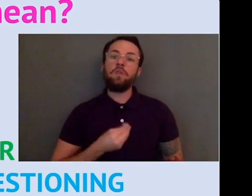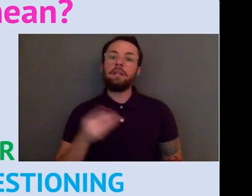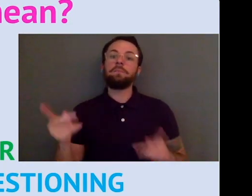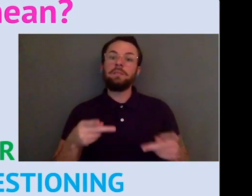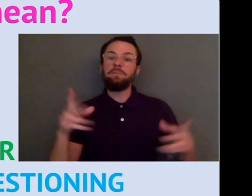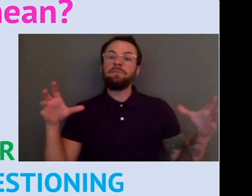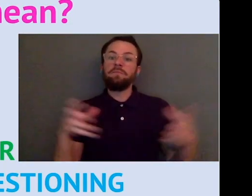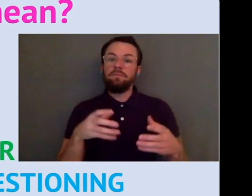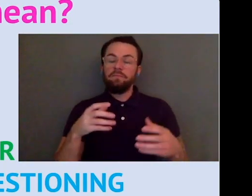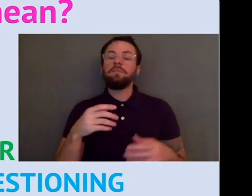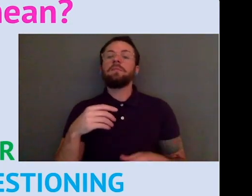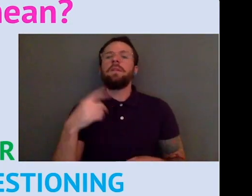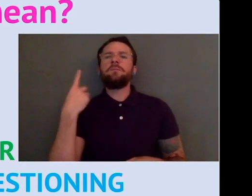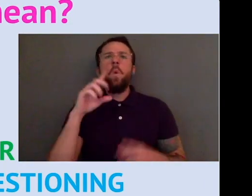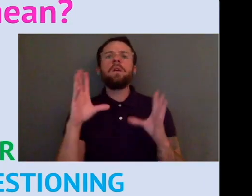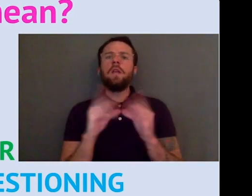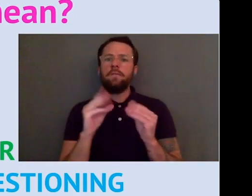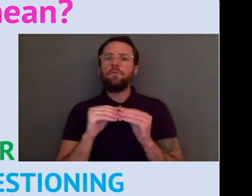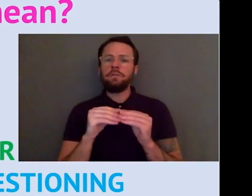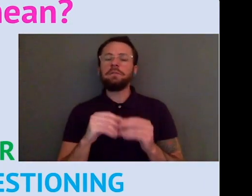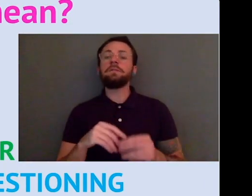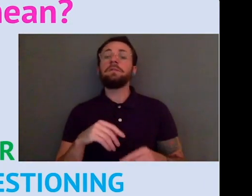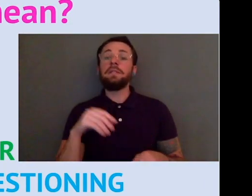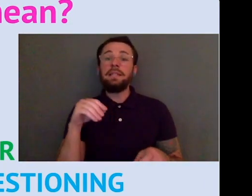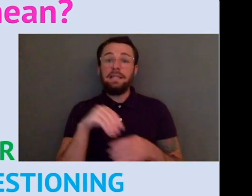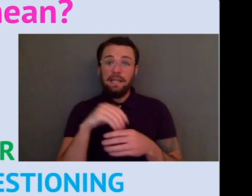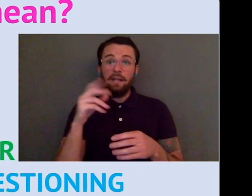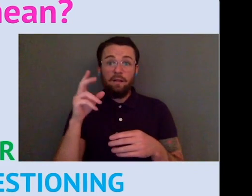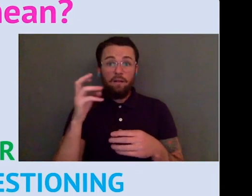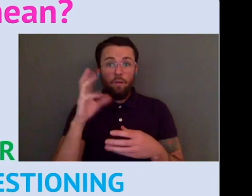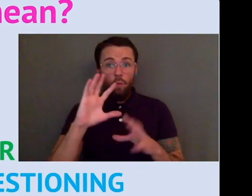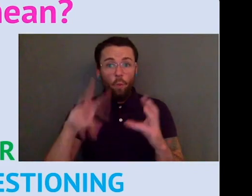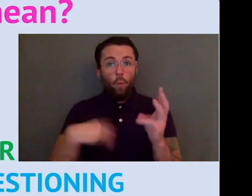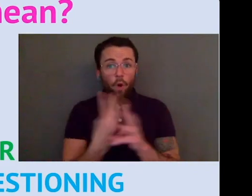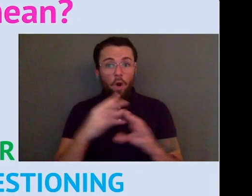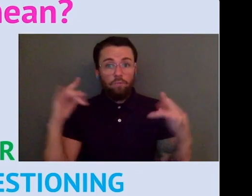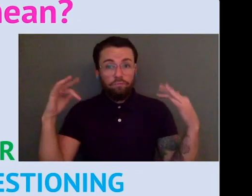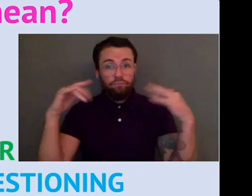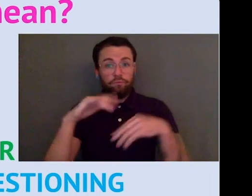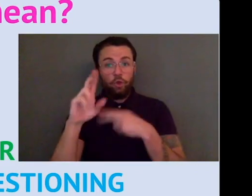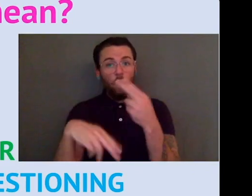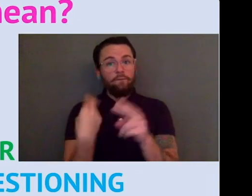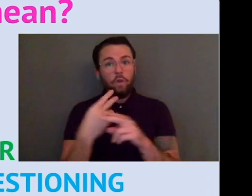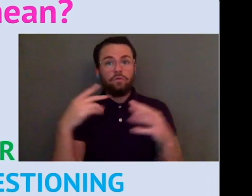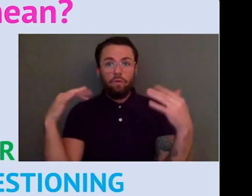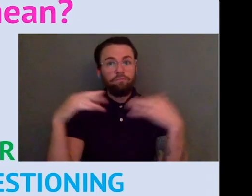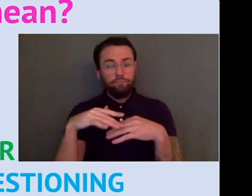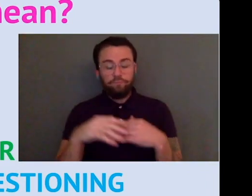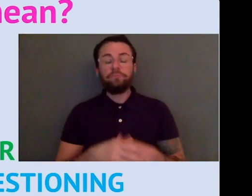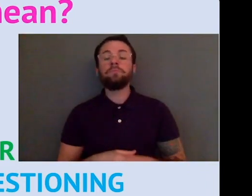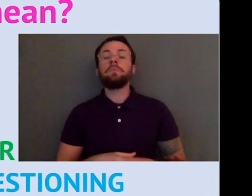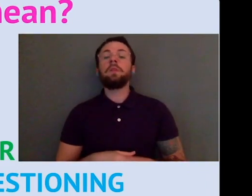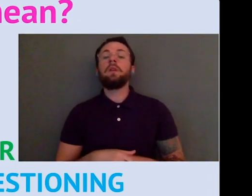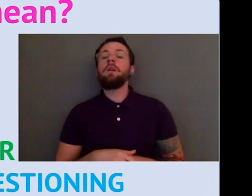There are a group of trans Deaf people who use the sign that I first modeled.